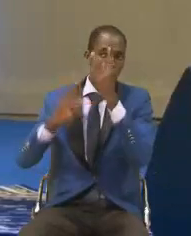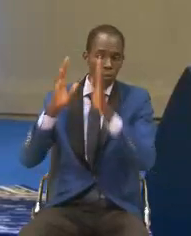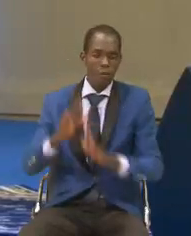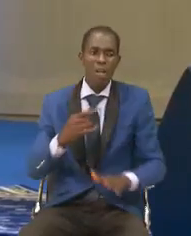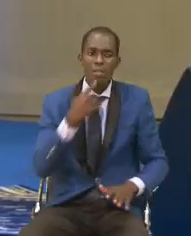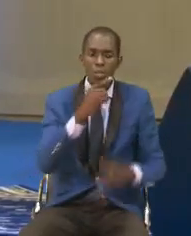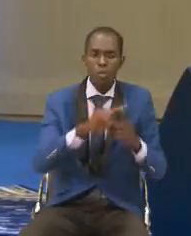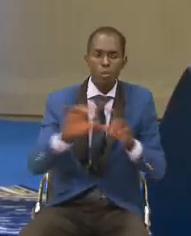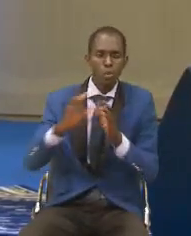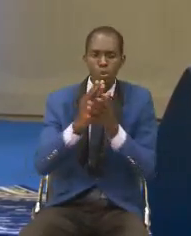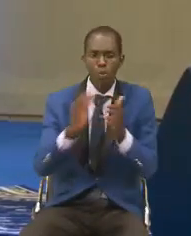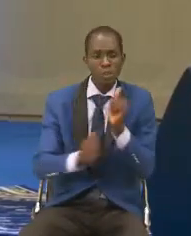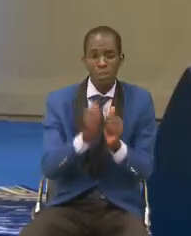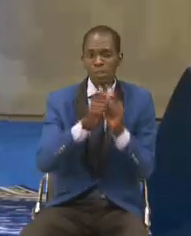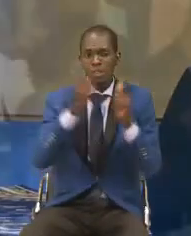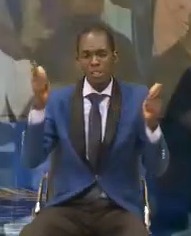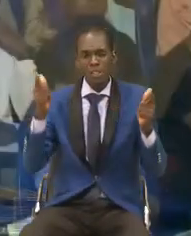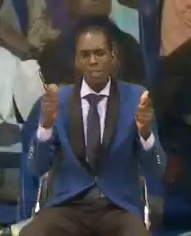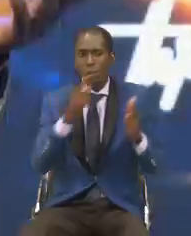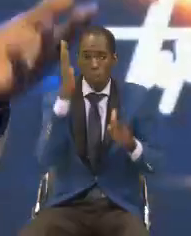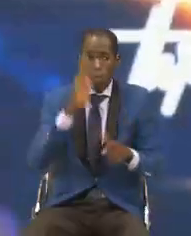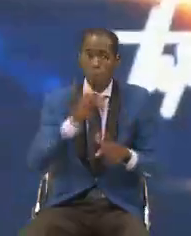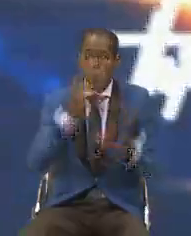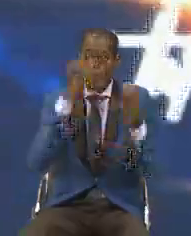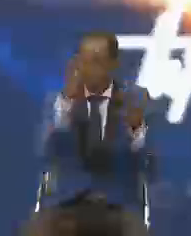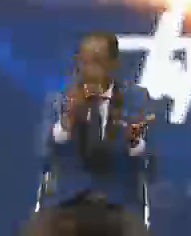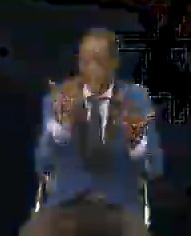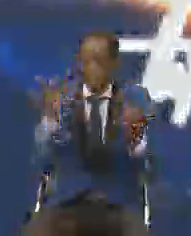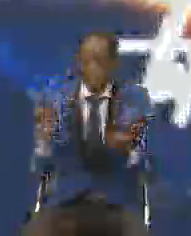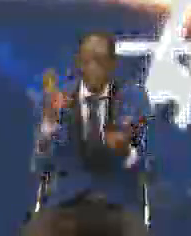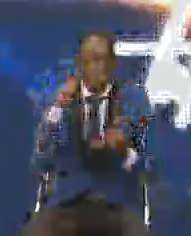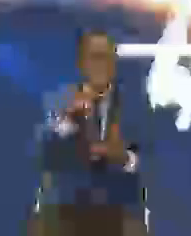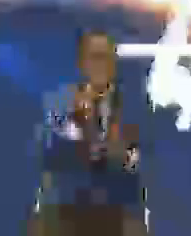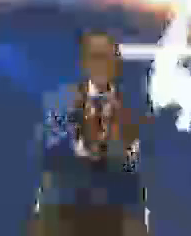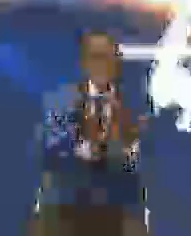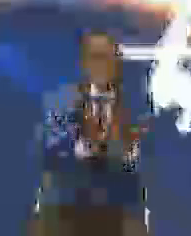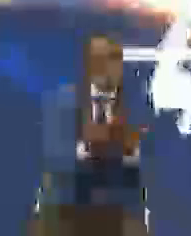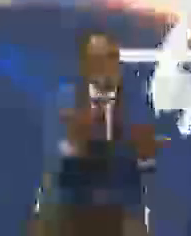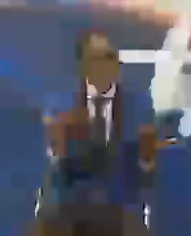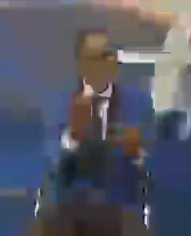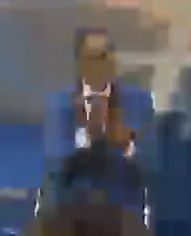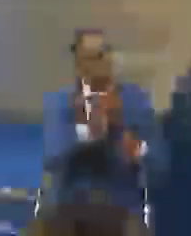the prophet i told you to do something greater once you have done that now it just tells you